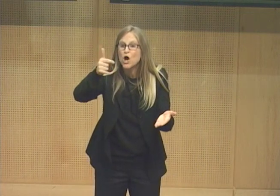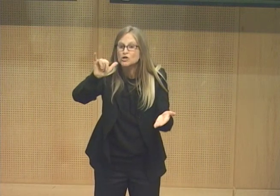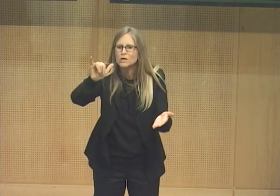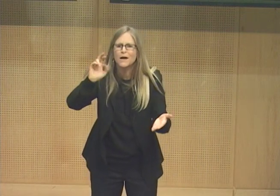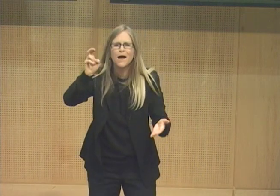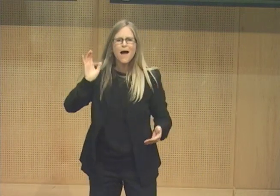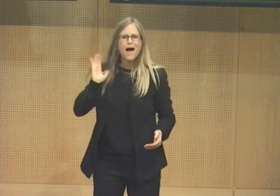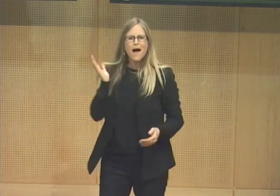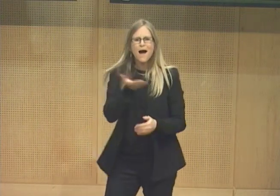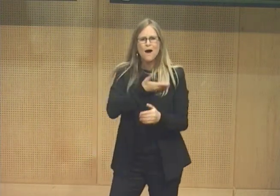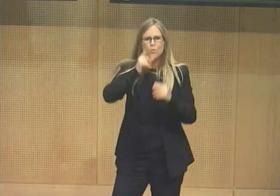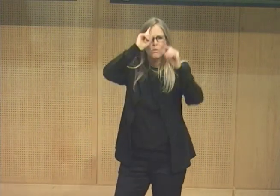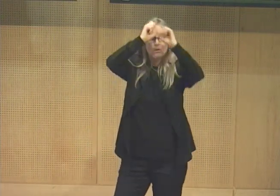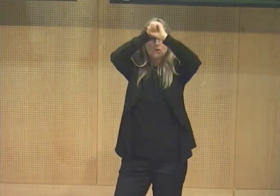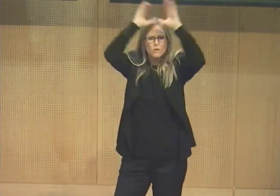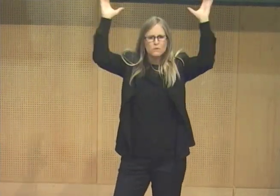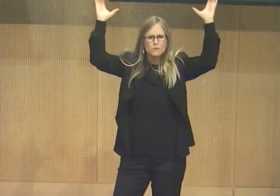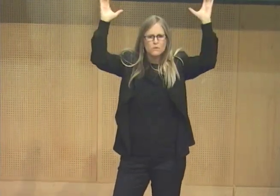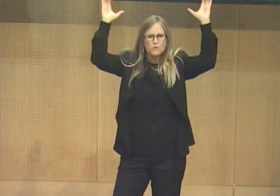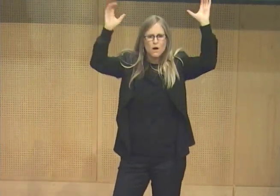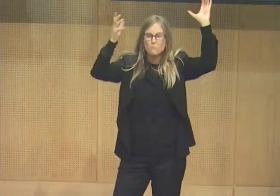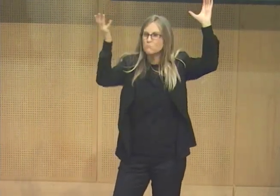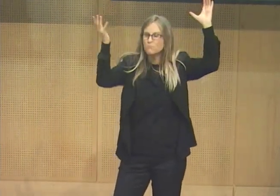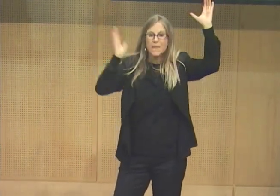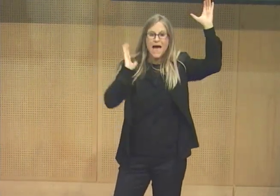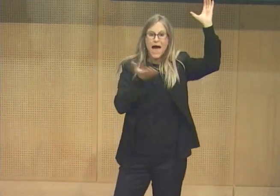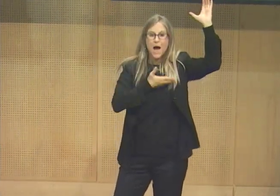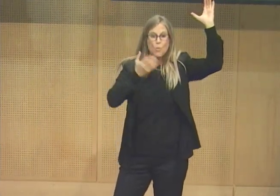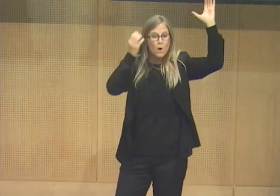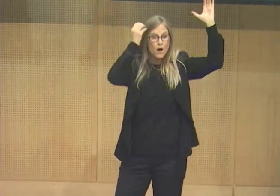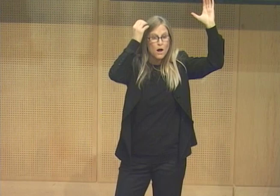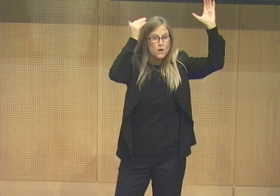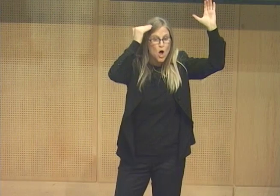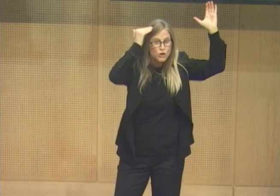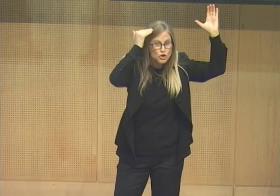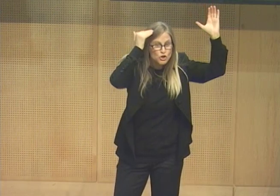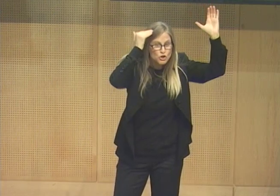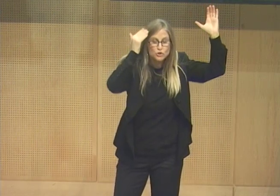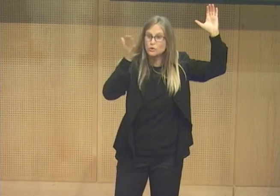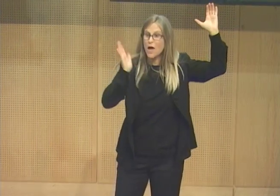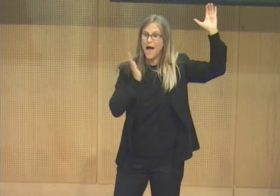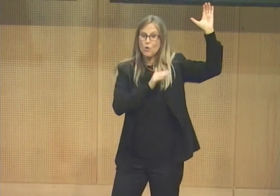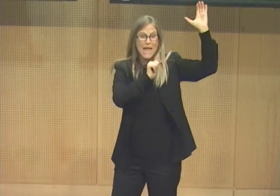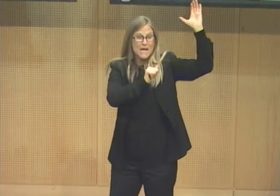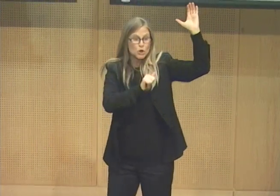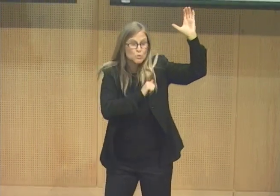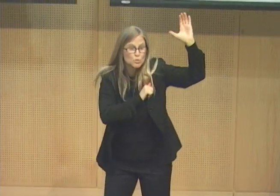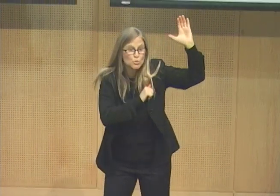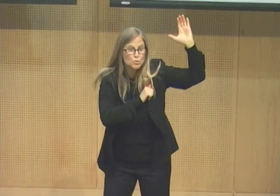talks about ideologies. Ideologies includes our knowledge, our attitudes,